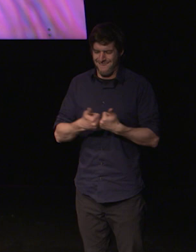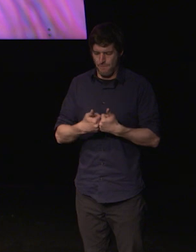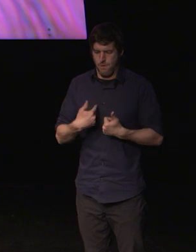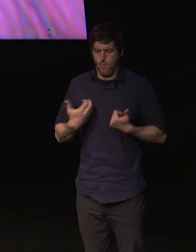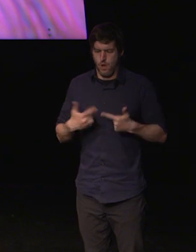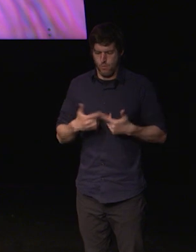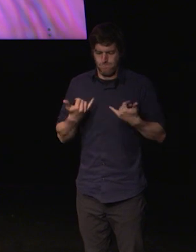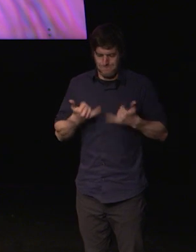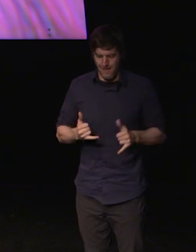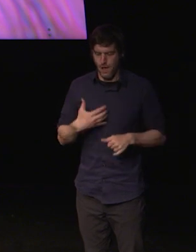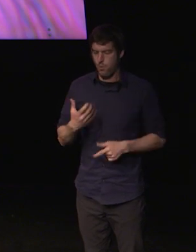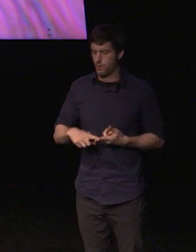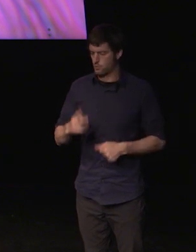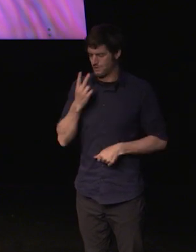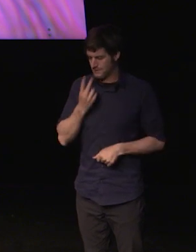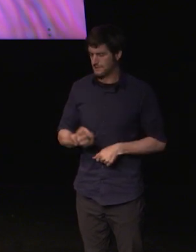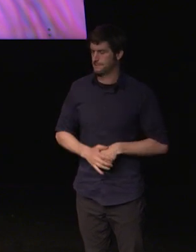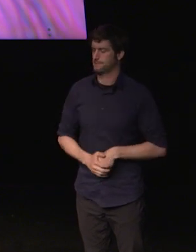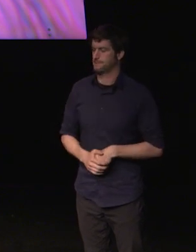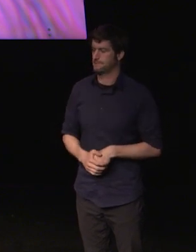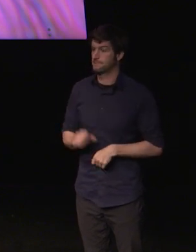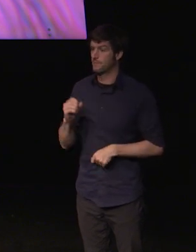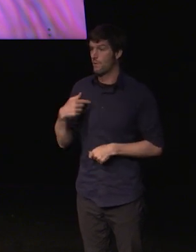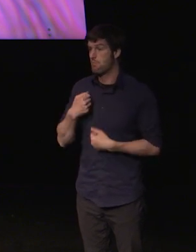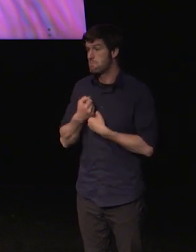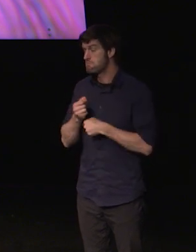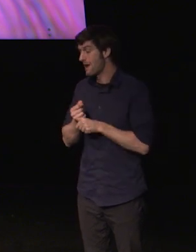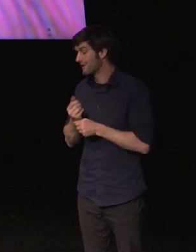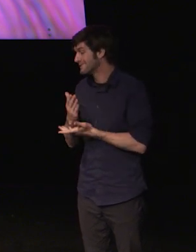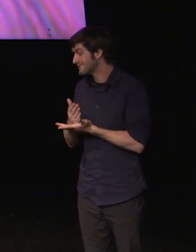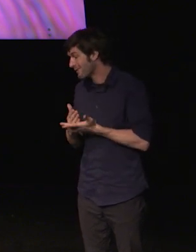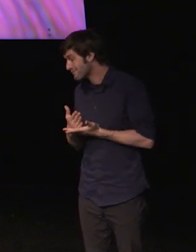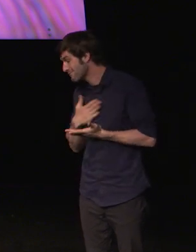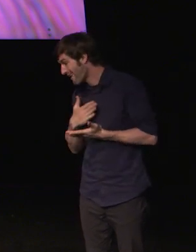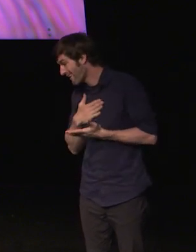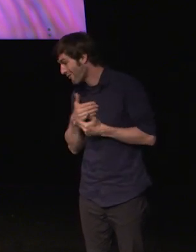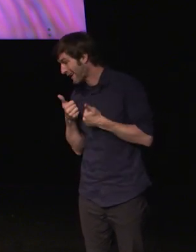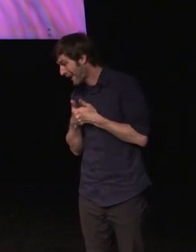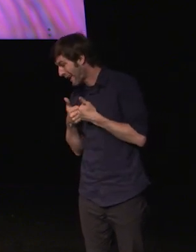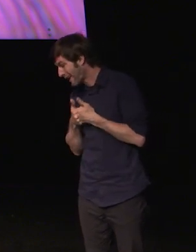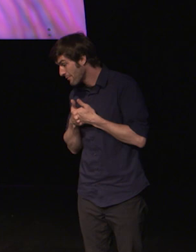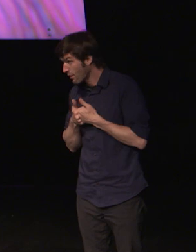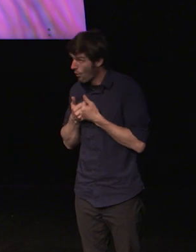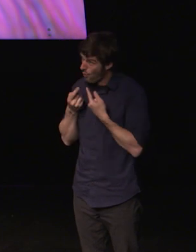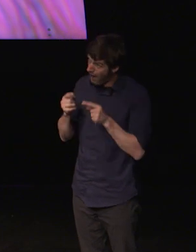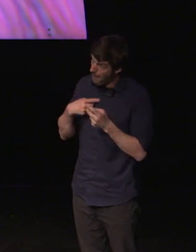So I'm making some of my own content while also being blind. It's fun, it's... you know.